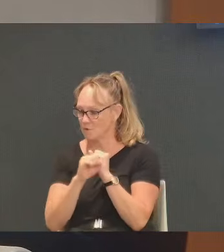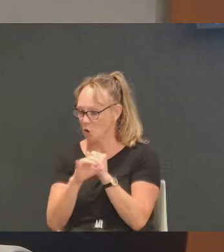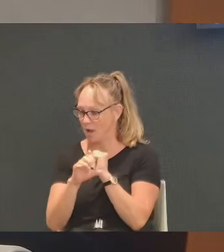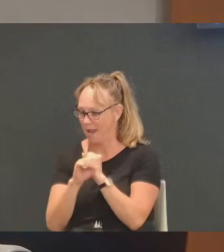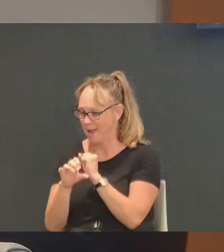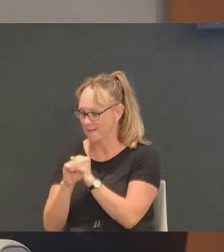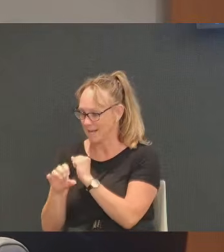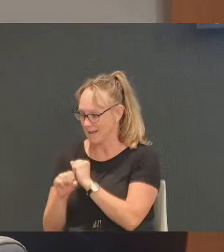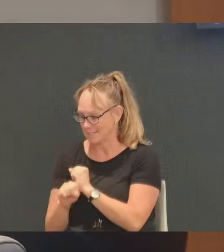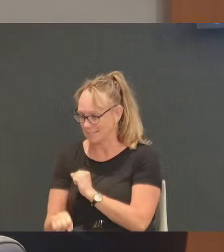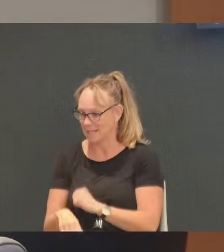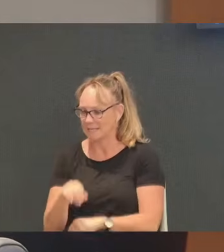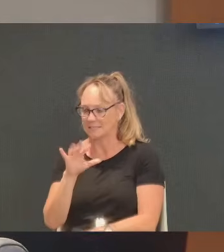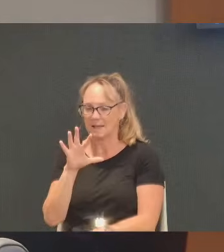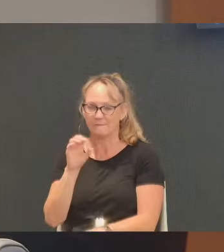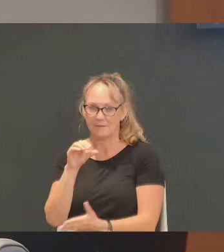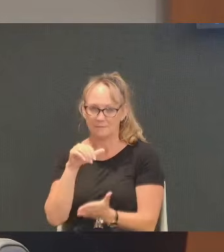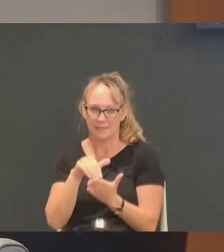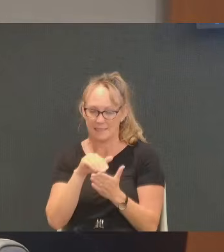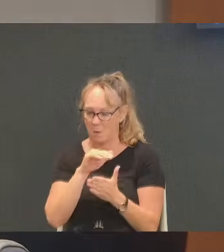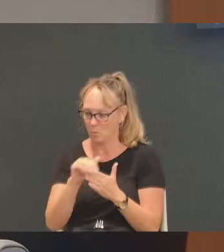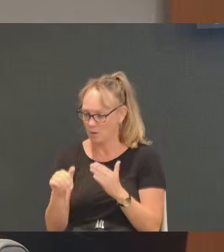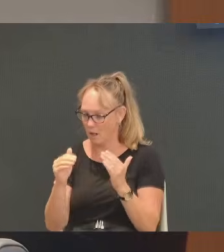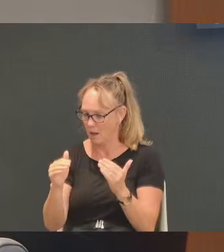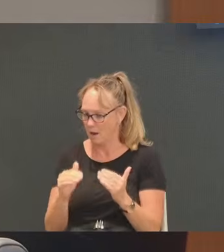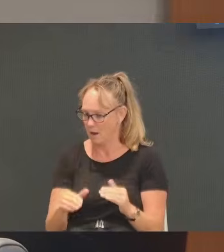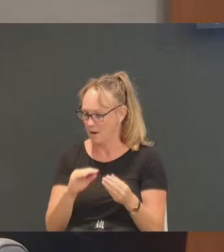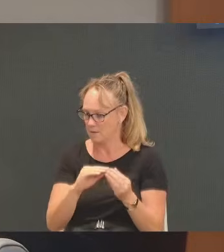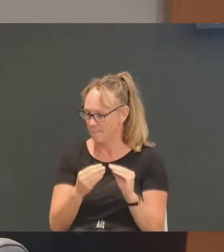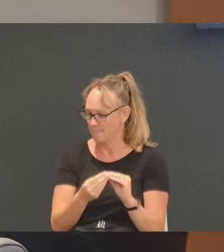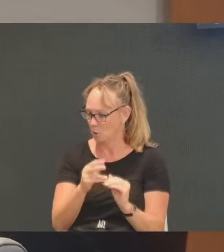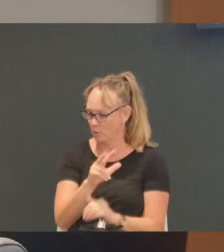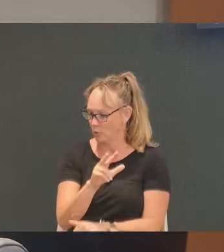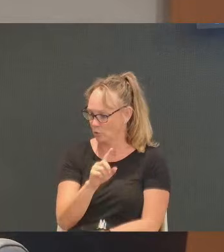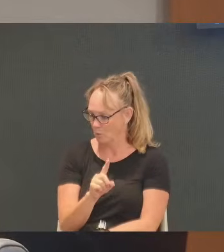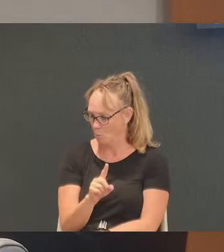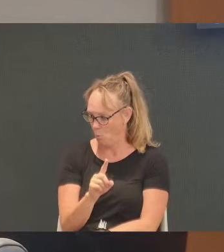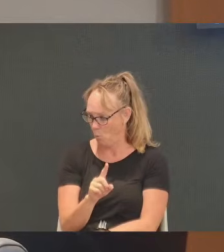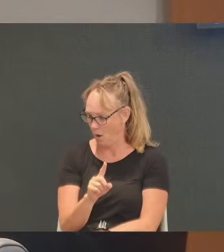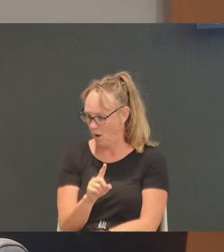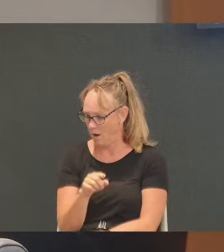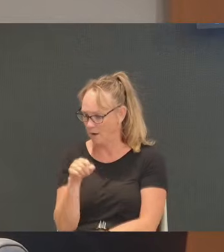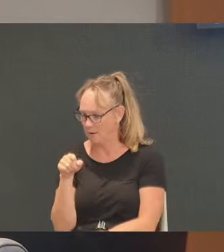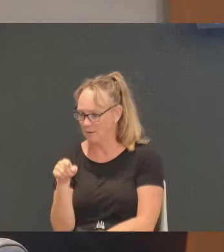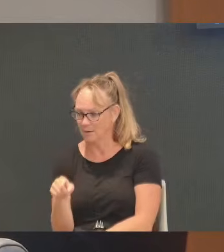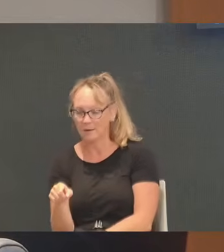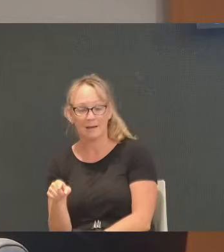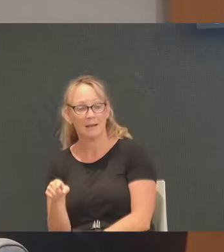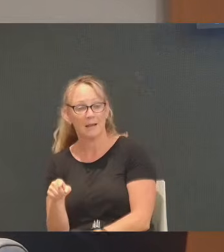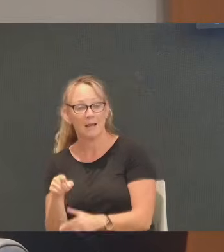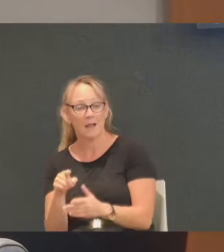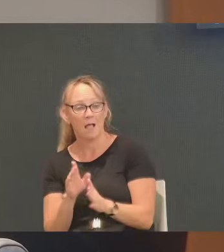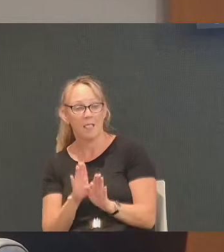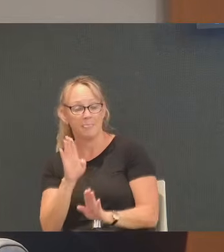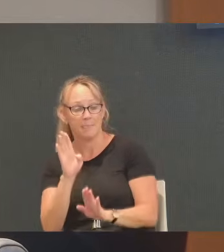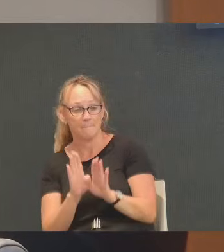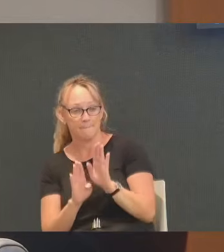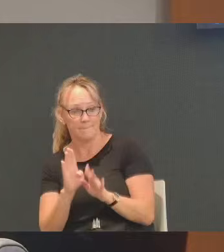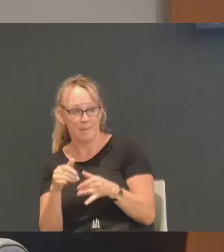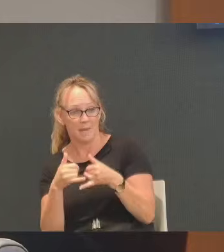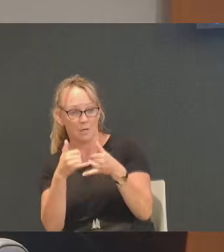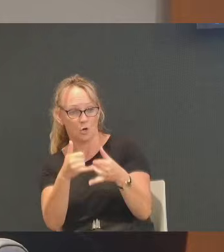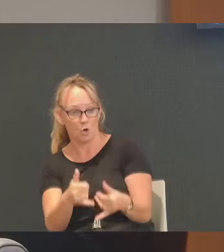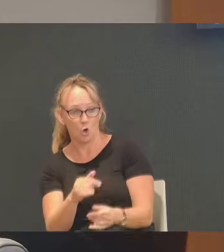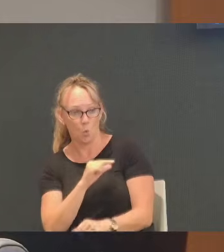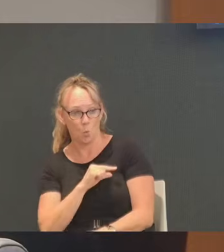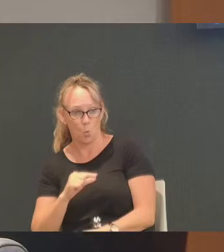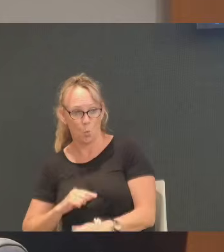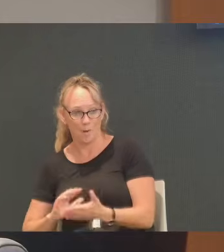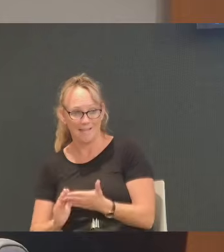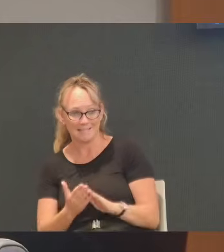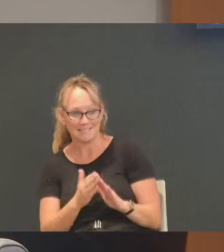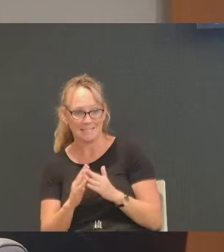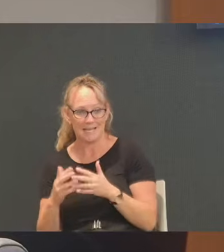Commission. Item 31 is the award of an invitation to bid with Queen City Mechanicals. this is the